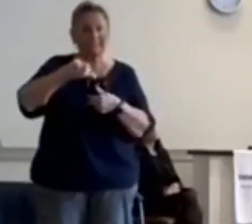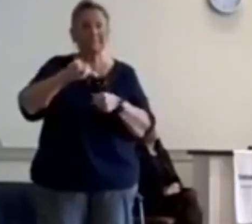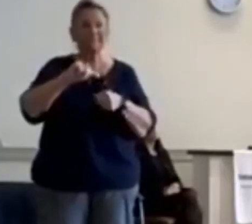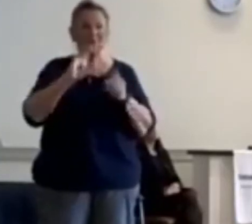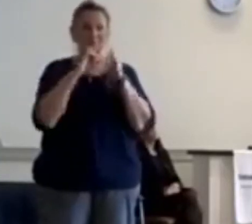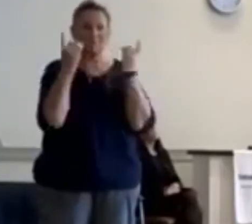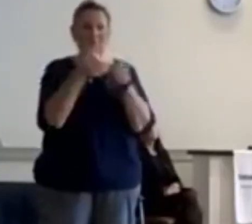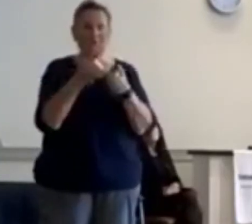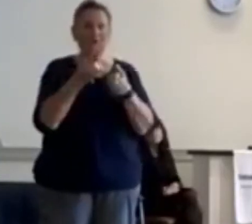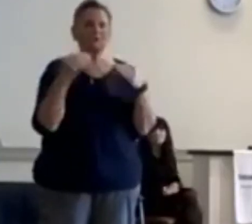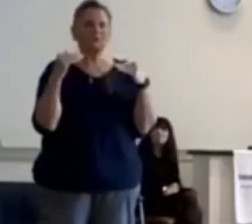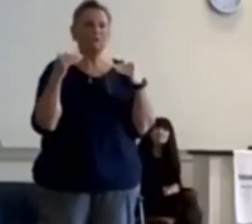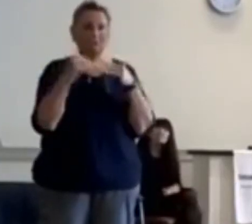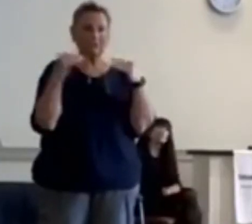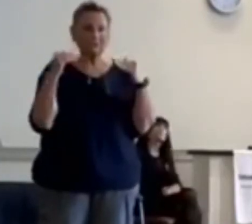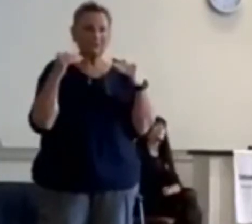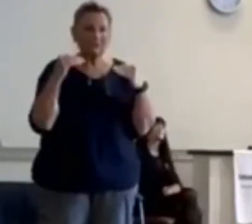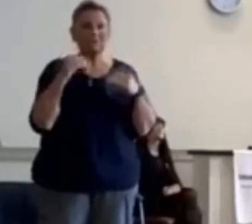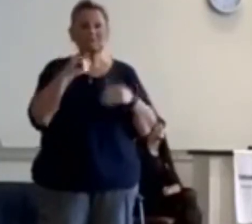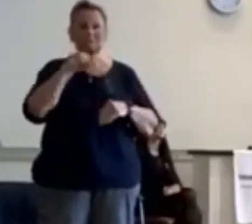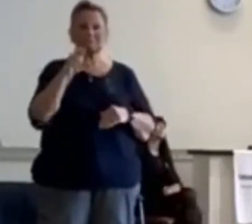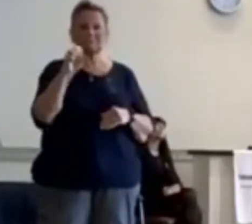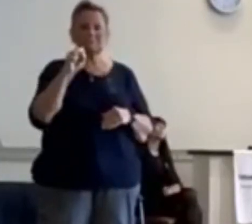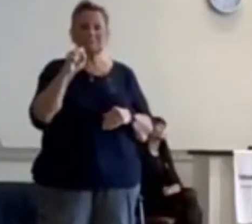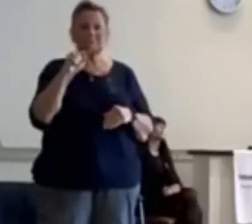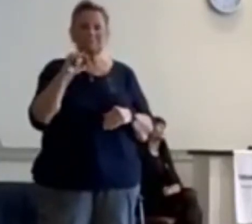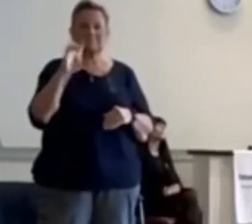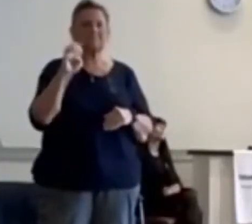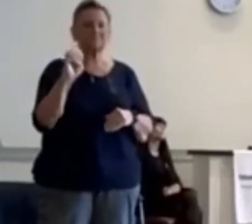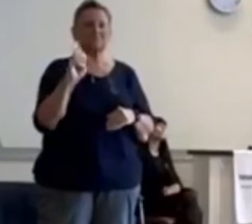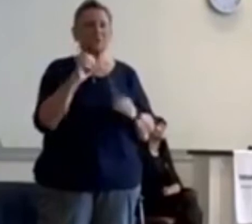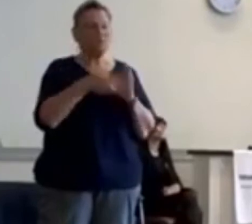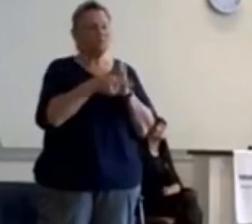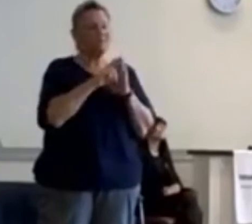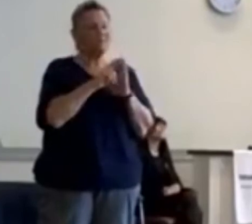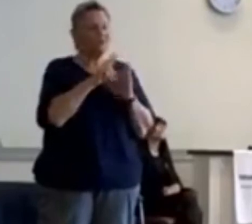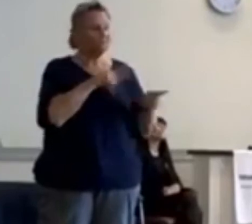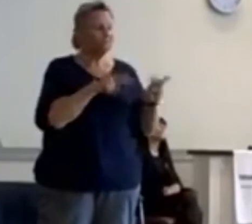of Justice review of all Project Civic Access settlement agreements to sure... to